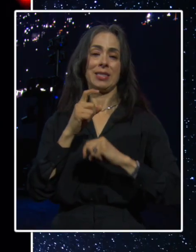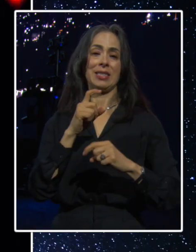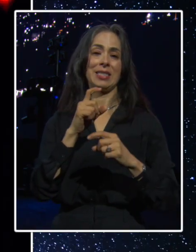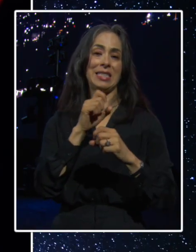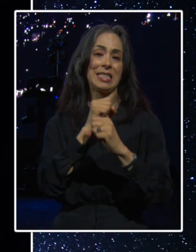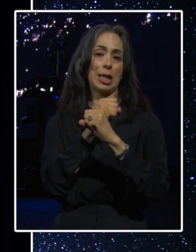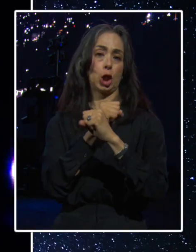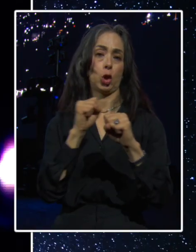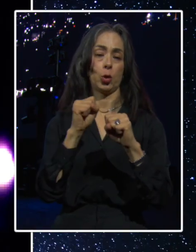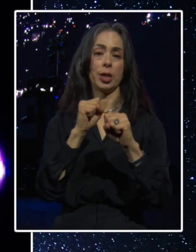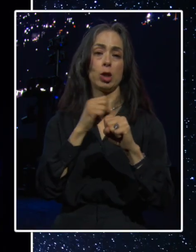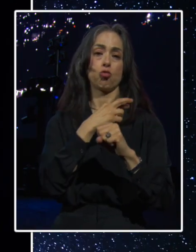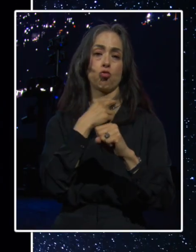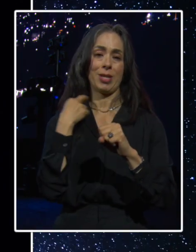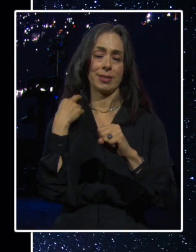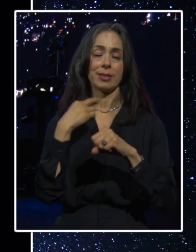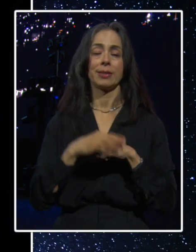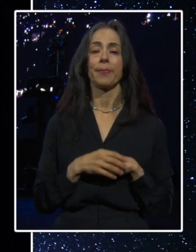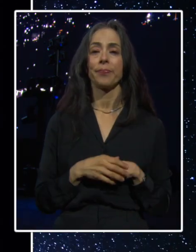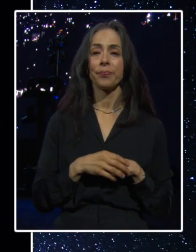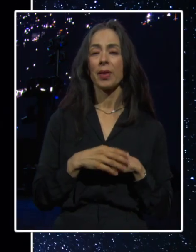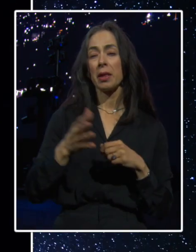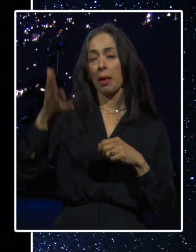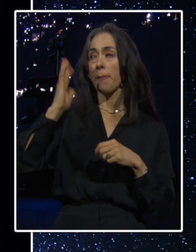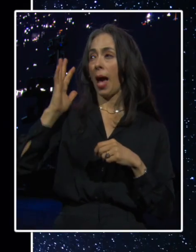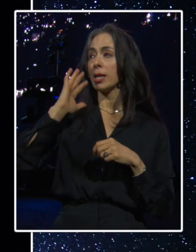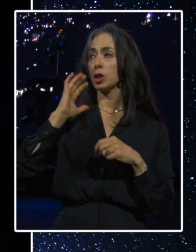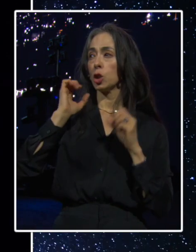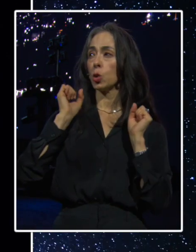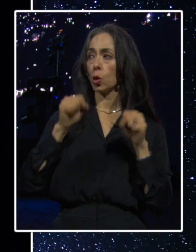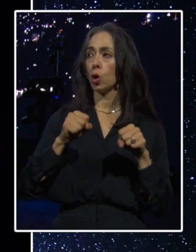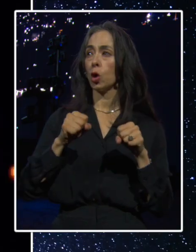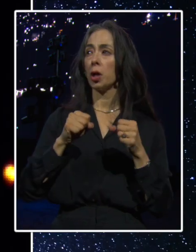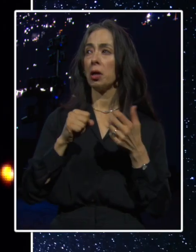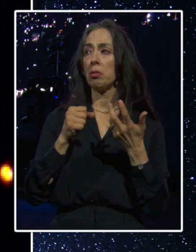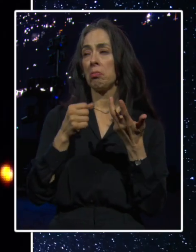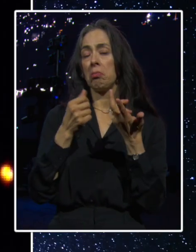In the past, you could rely on the perimeter-based models to keep threats out.